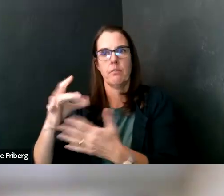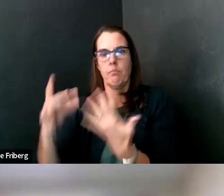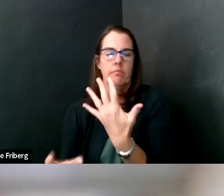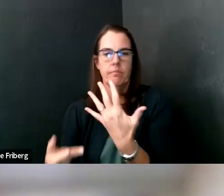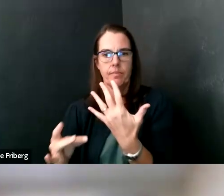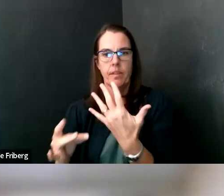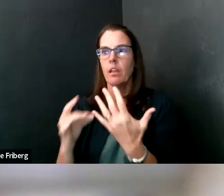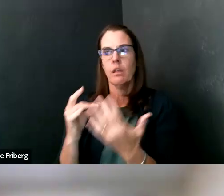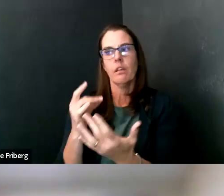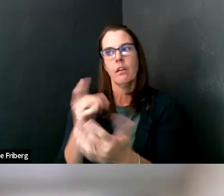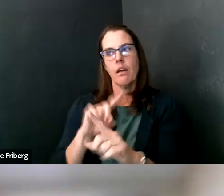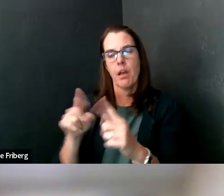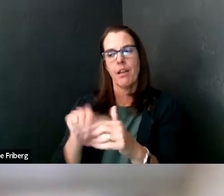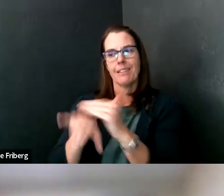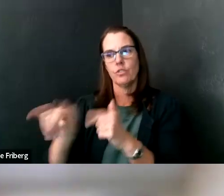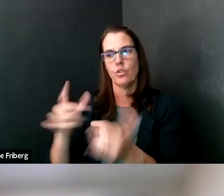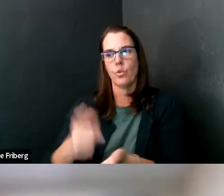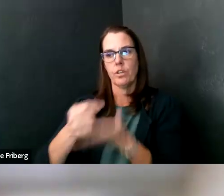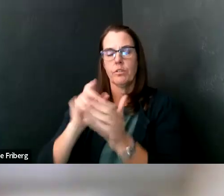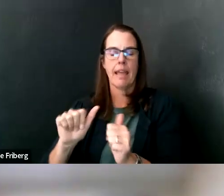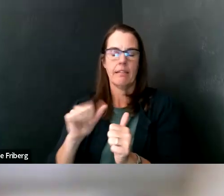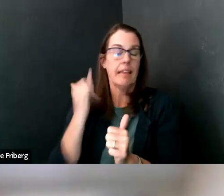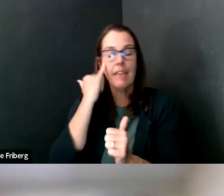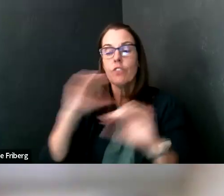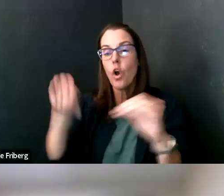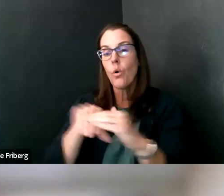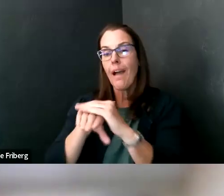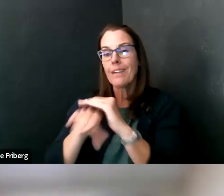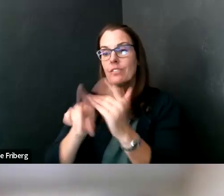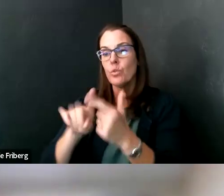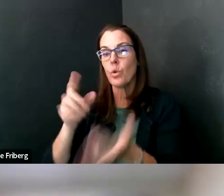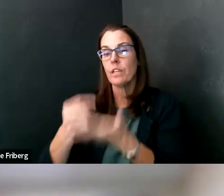those therapies can carry serious consequences. We strongly urge the board not to proceed with